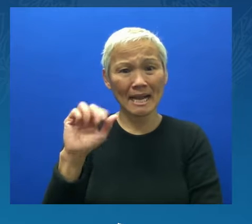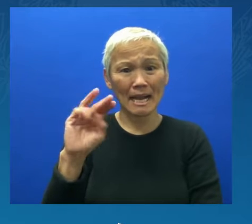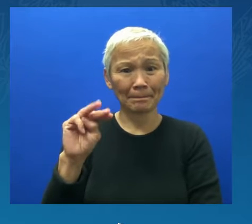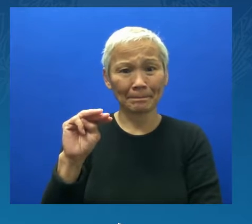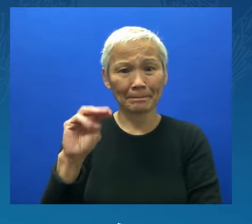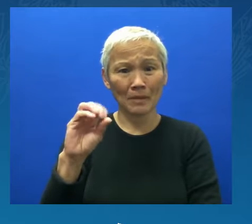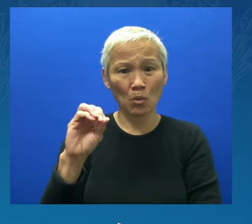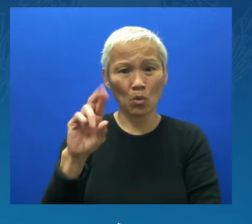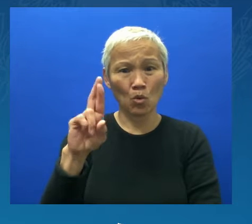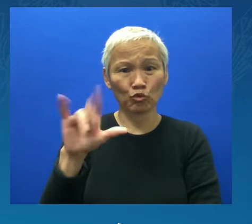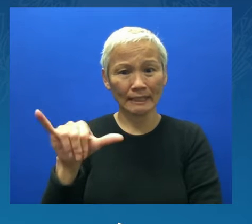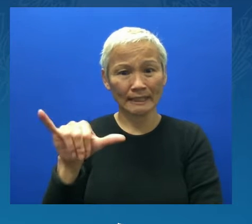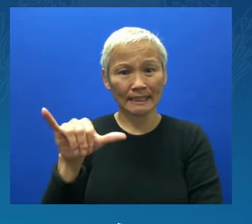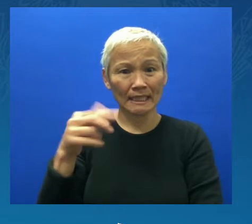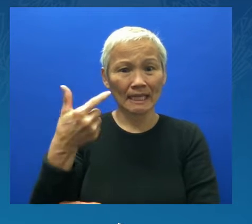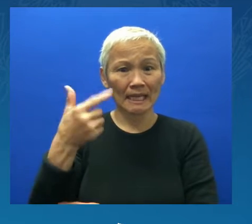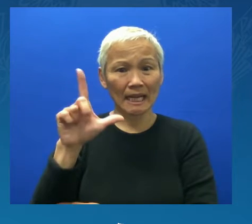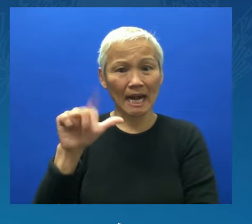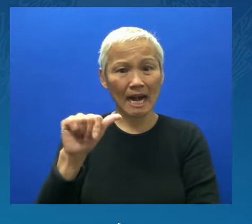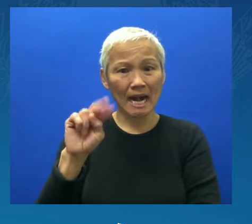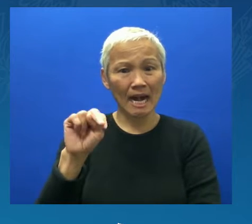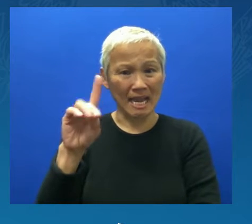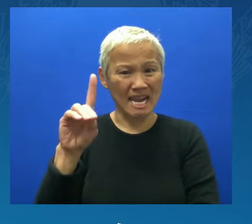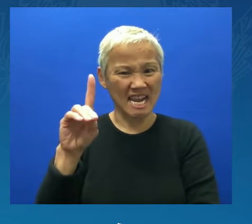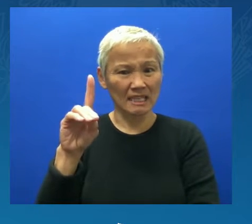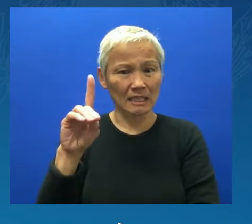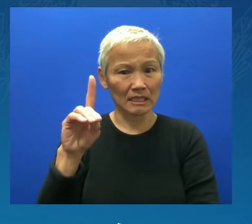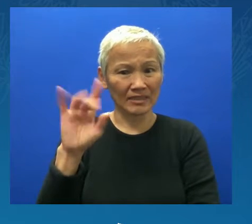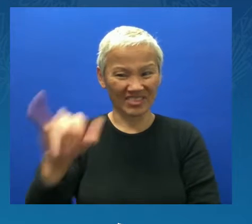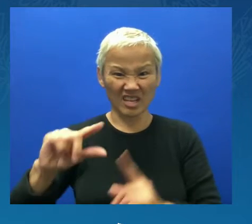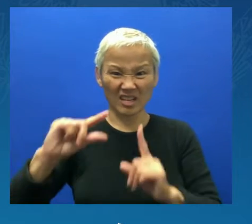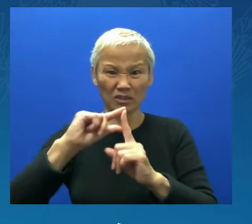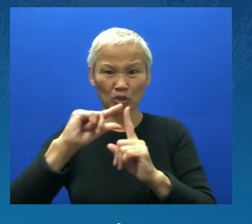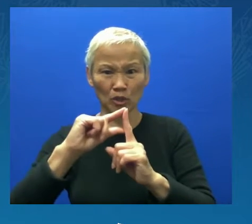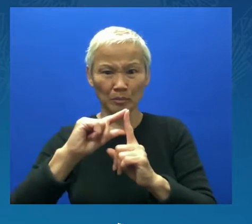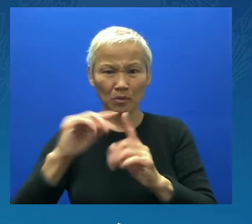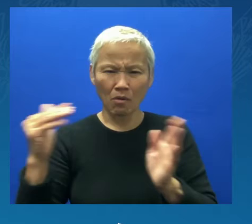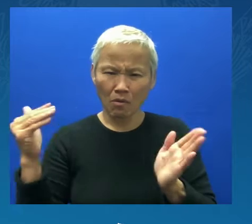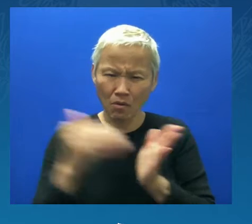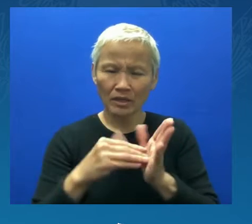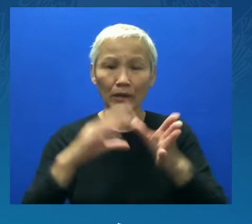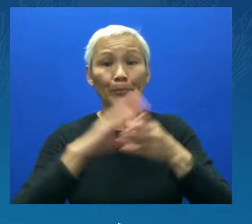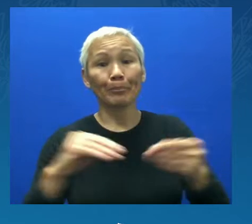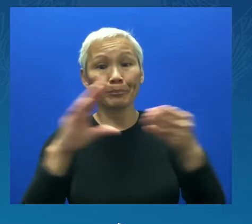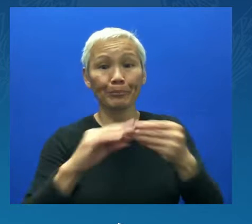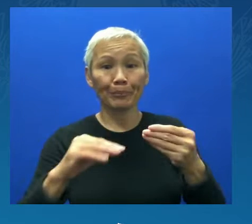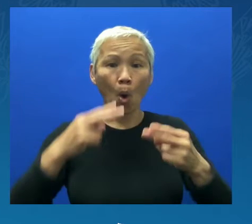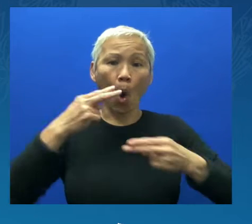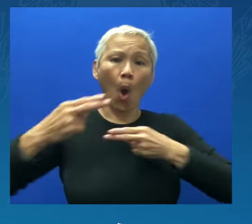To any of the scientists here, you'll know what that means. You know, "hormones, hormones," it was always -- that was part of the conversation